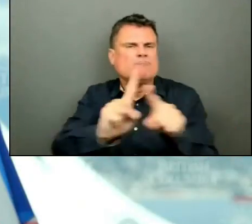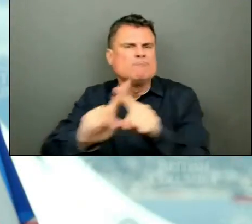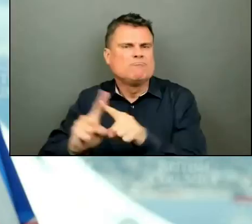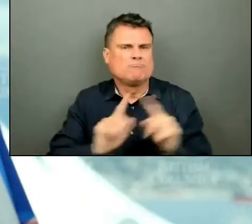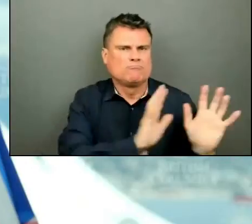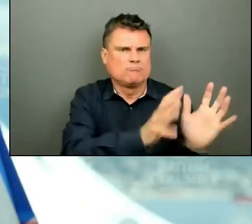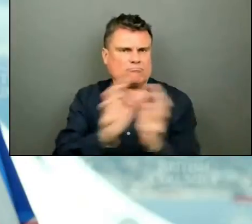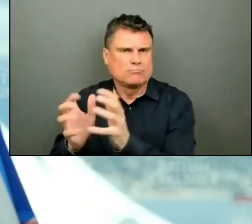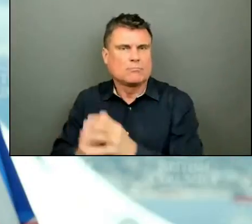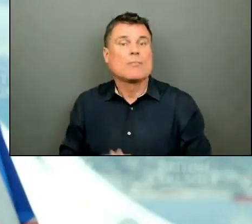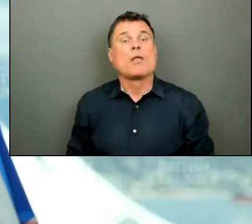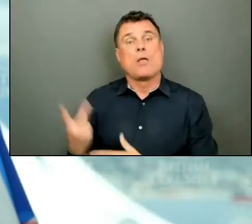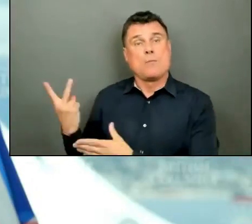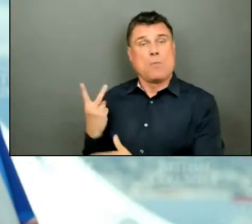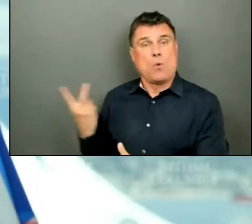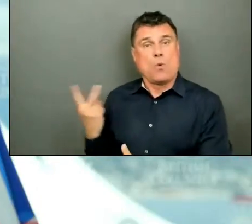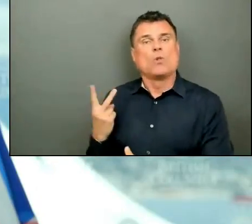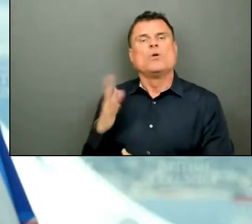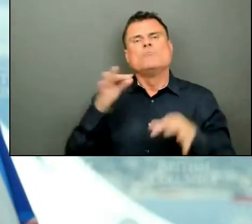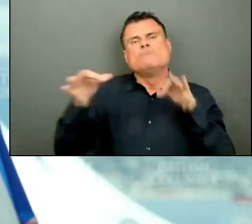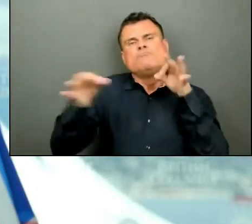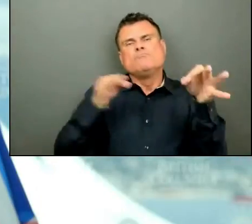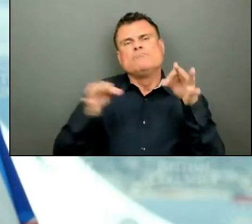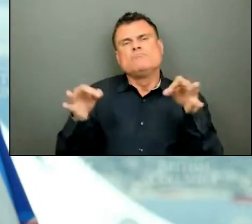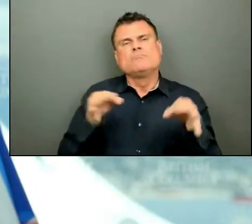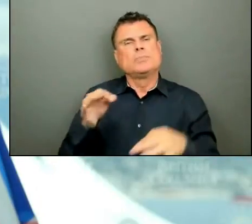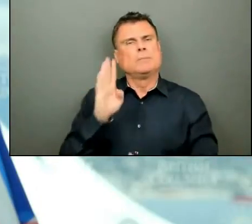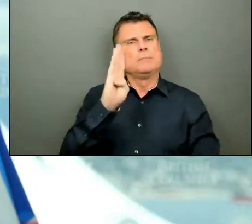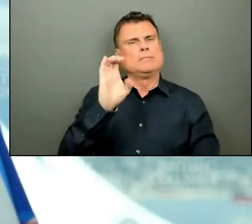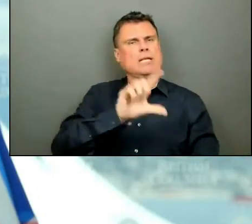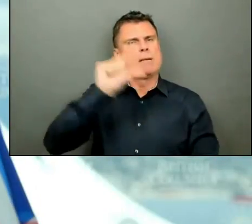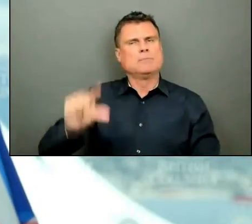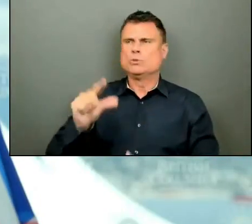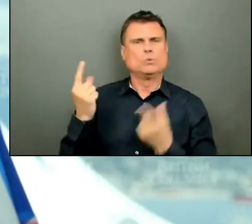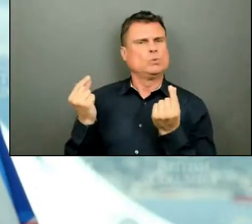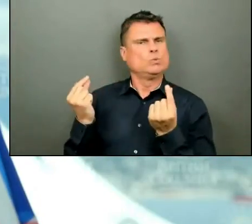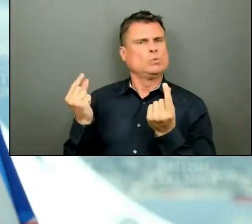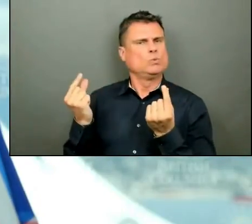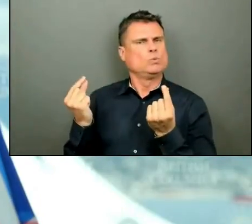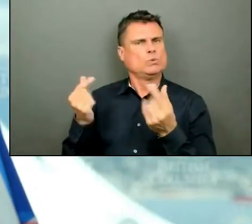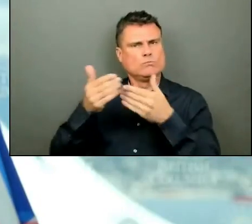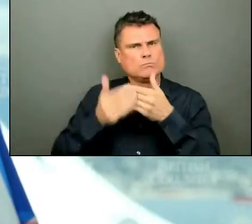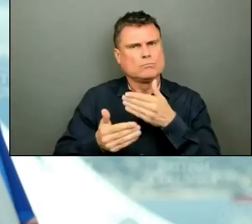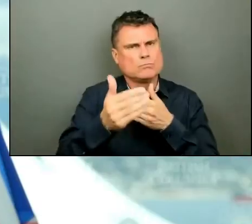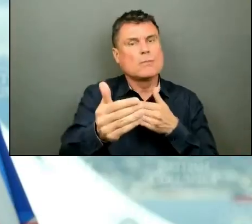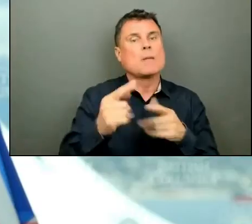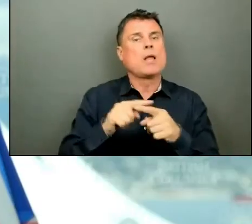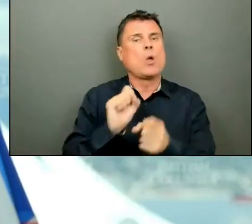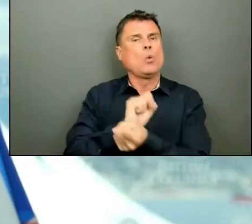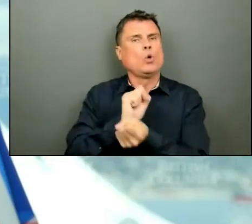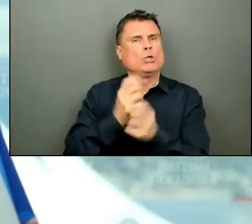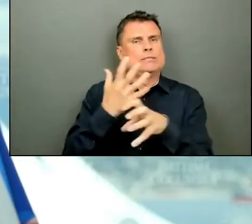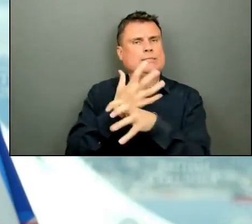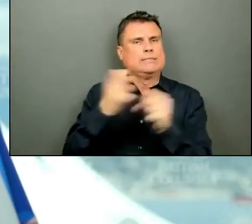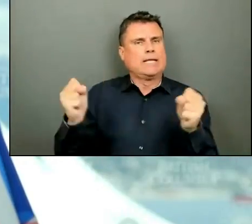some of the measures we're taking to improve safety against